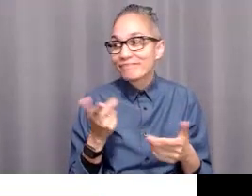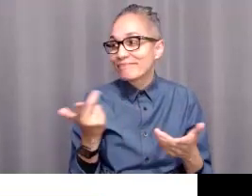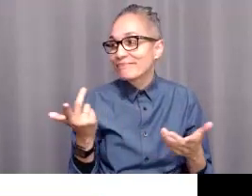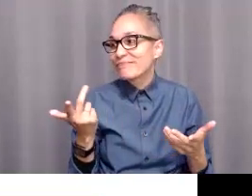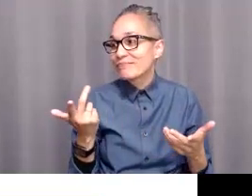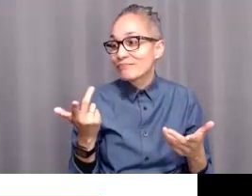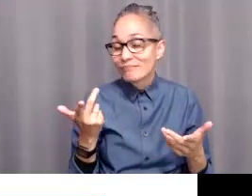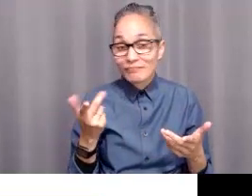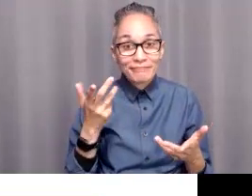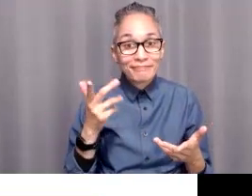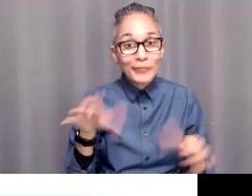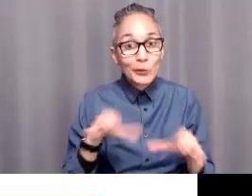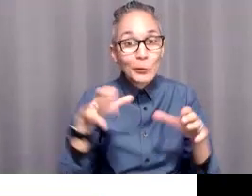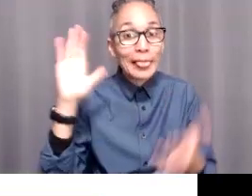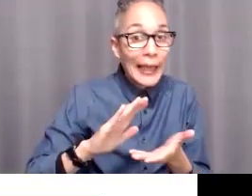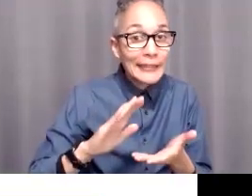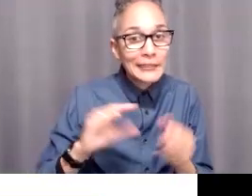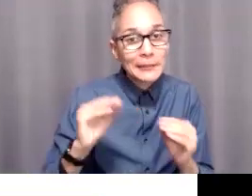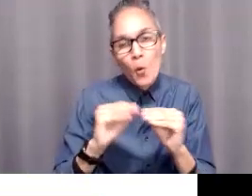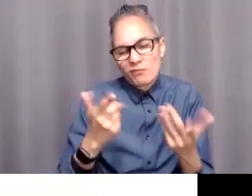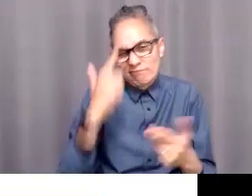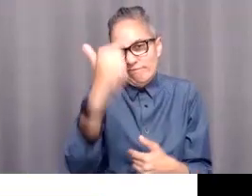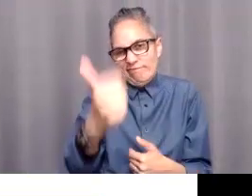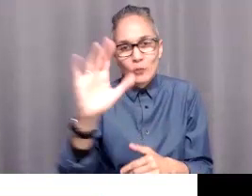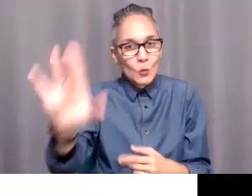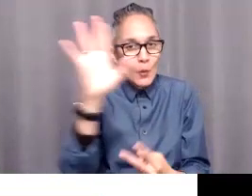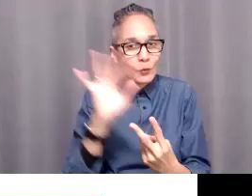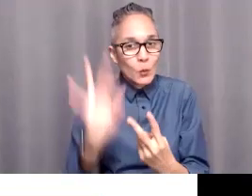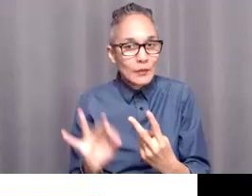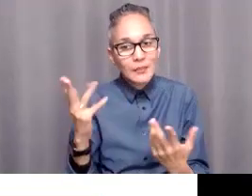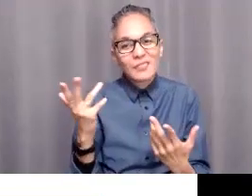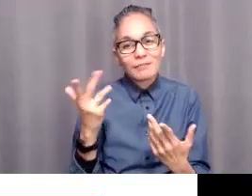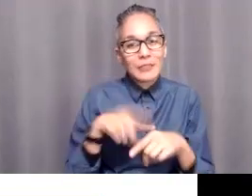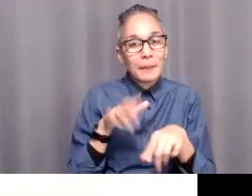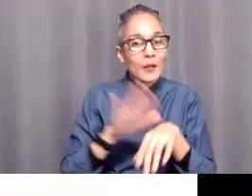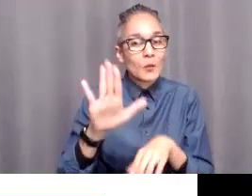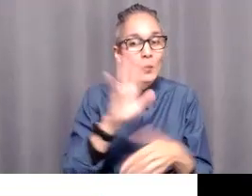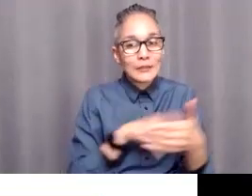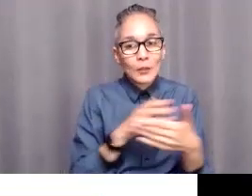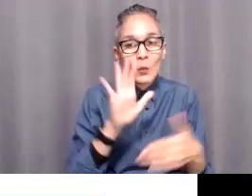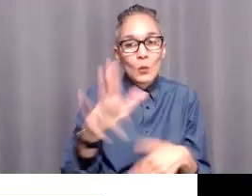do less or do more? That's up to you. And if your schedule and your time permits, I know there's a lot of content,